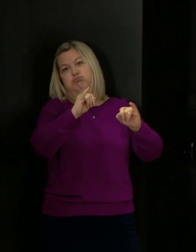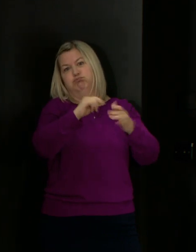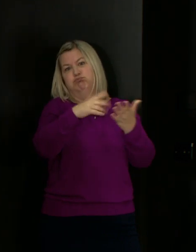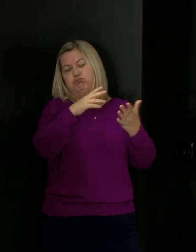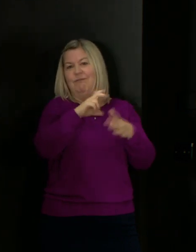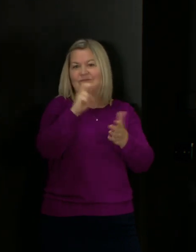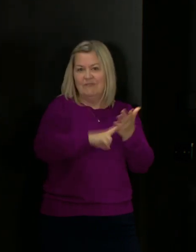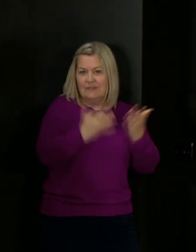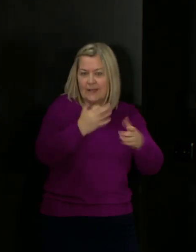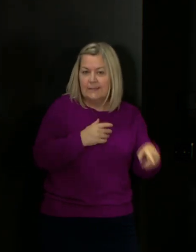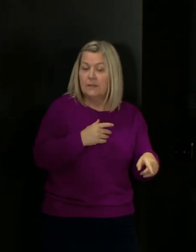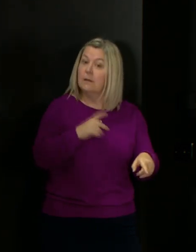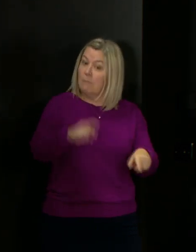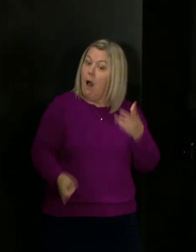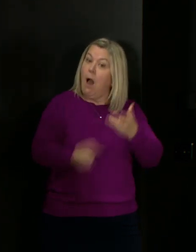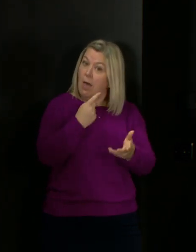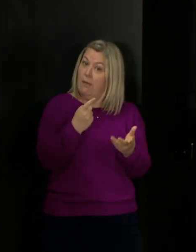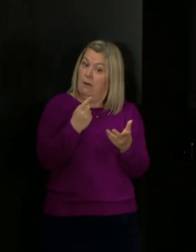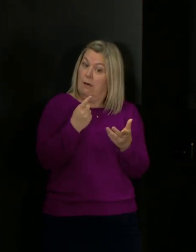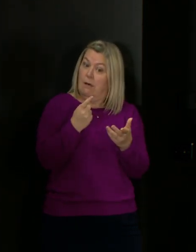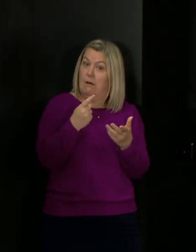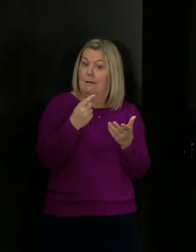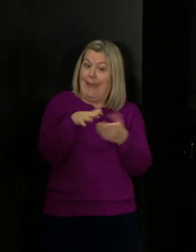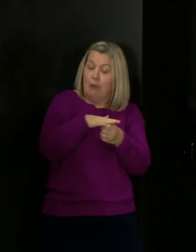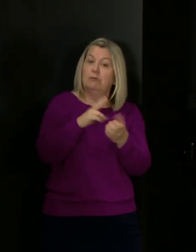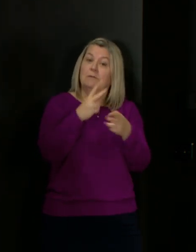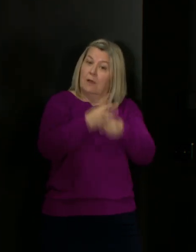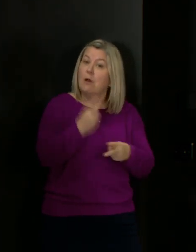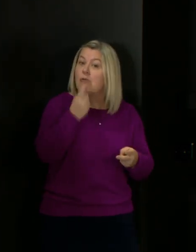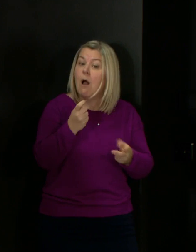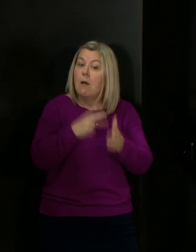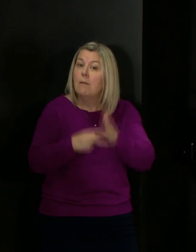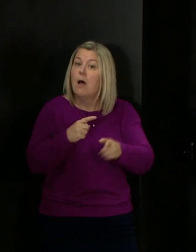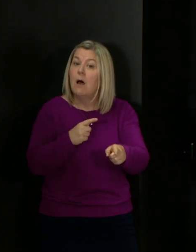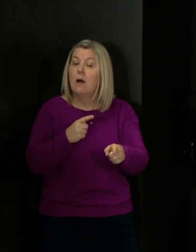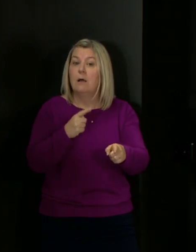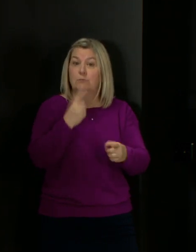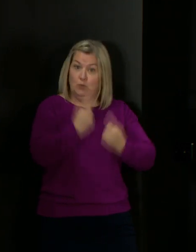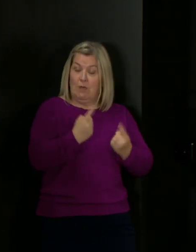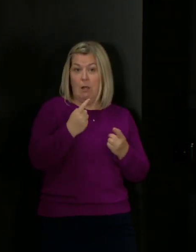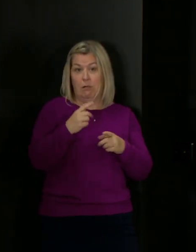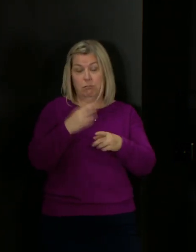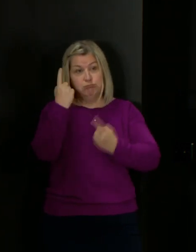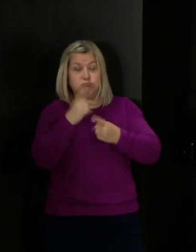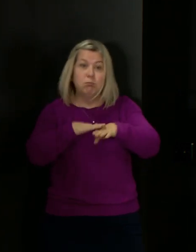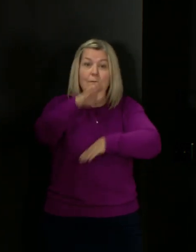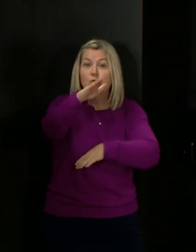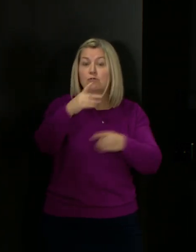aspects of care that can be discussed and planned. People may well be worried about the future, so there's an opportunity to have a